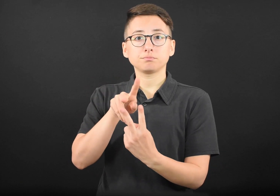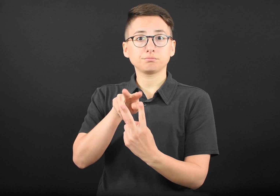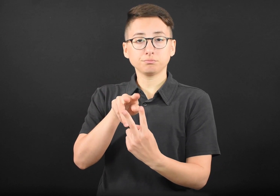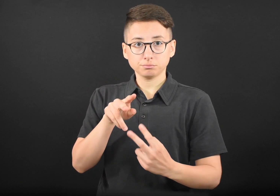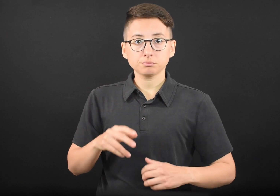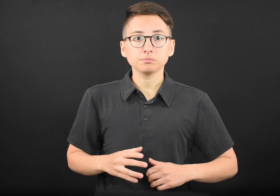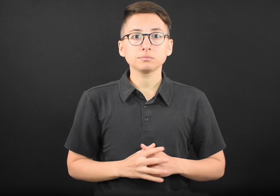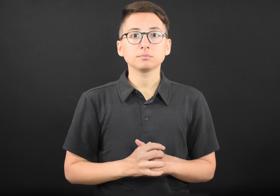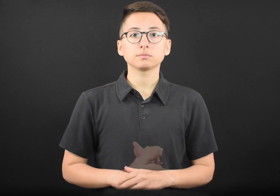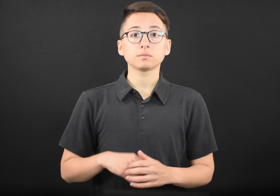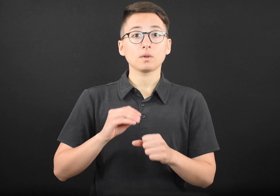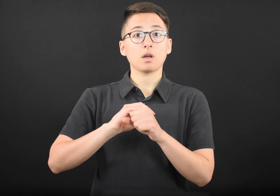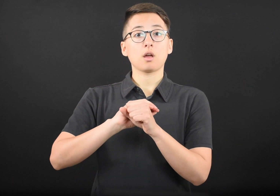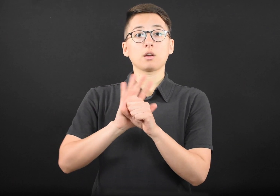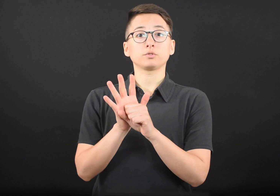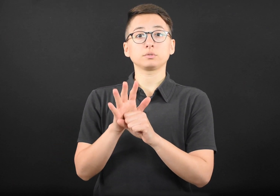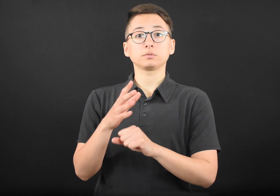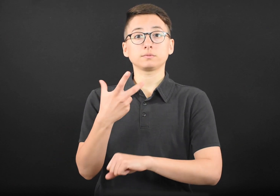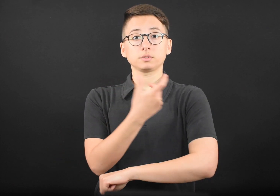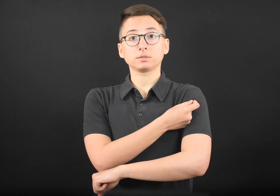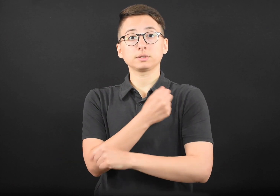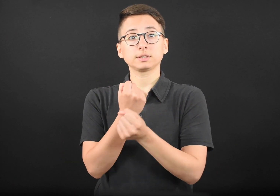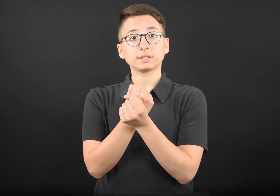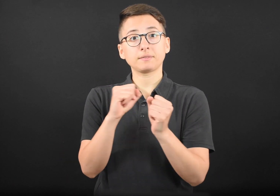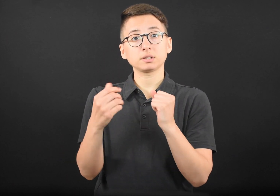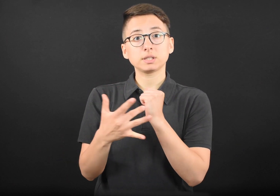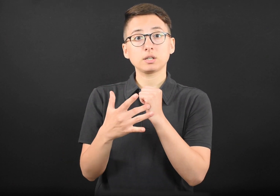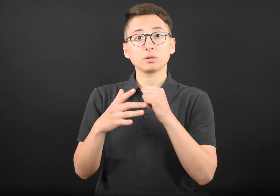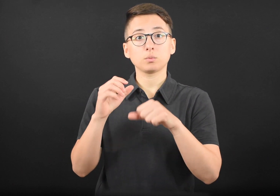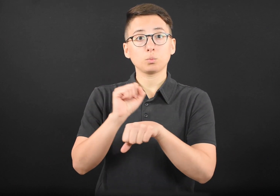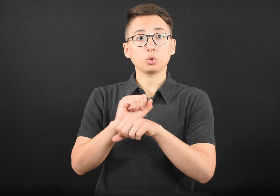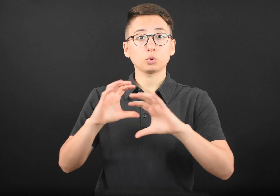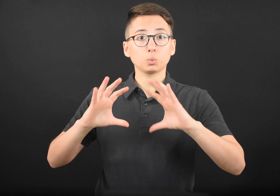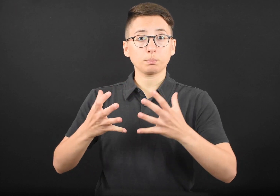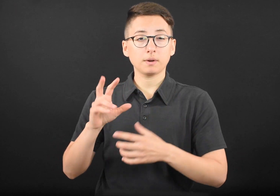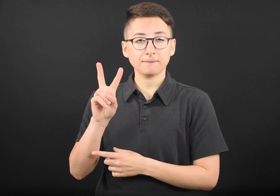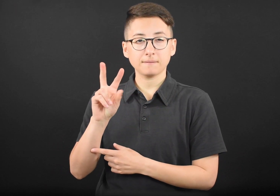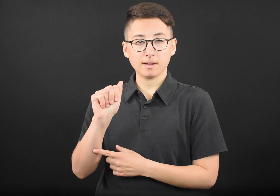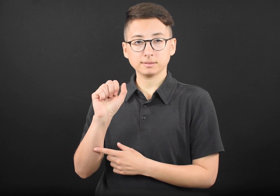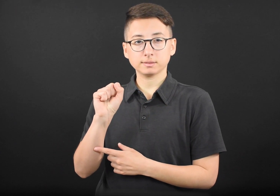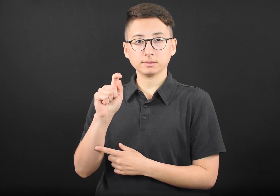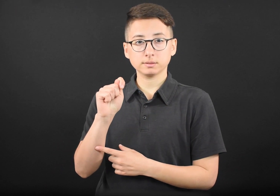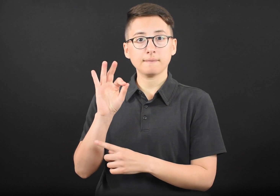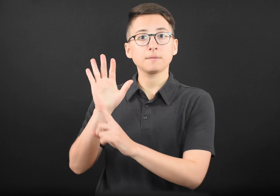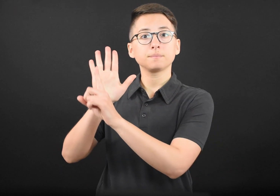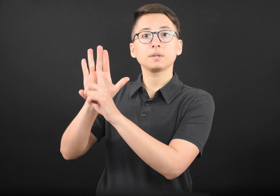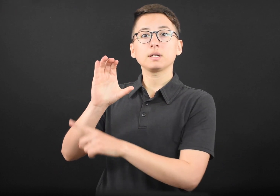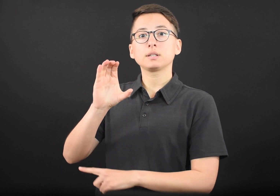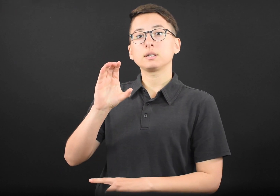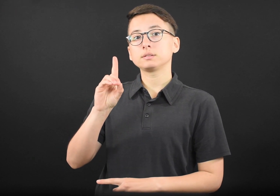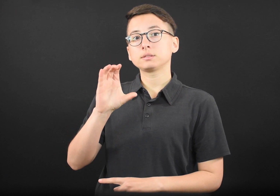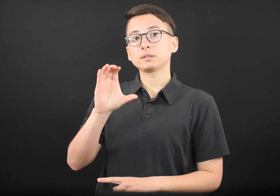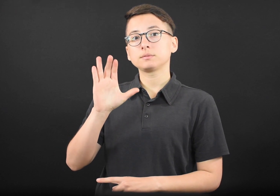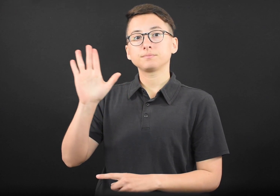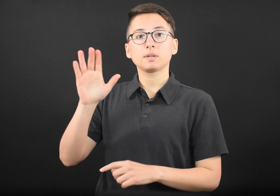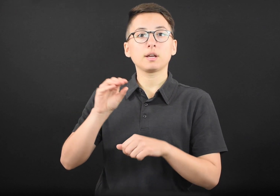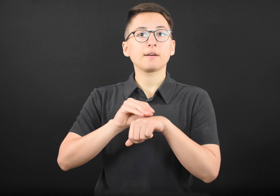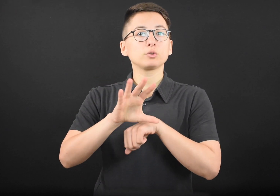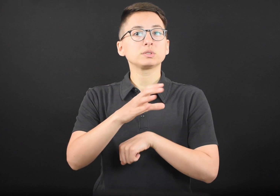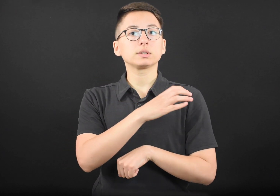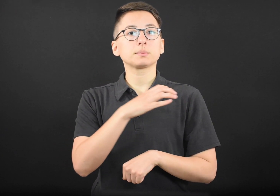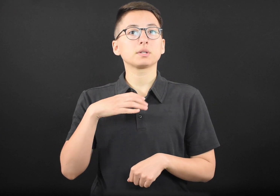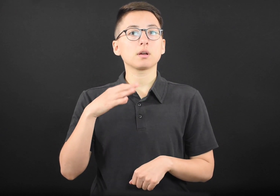or Moderna. The COVID-19 Vaccine Safety Technical Work Group (VaST) of the CDC’s Advisory